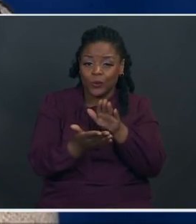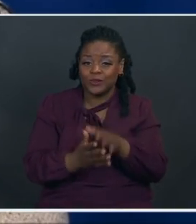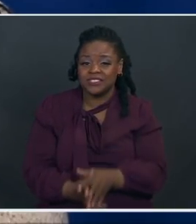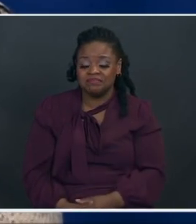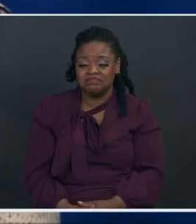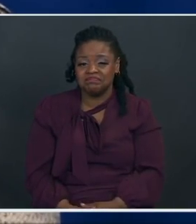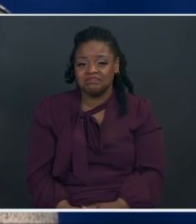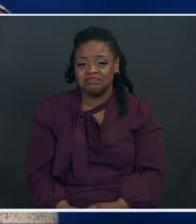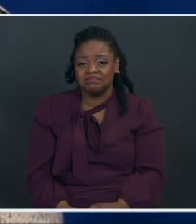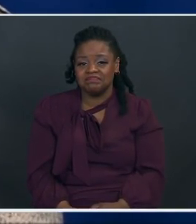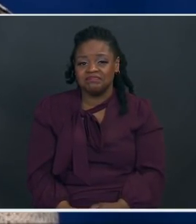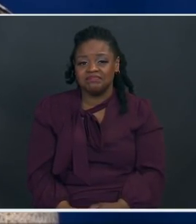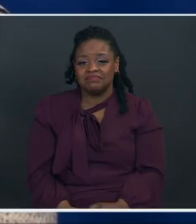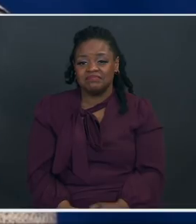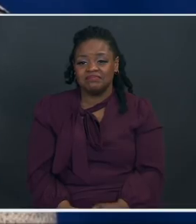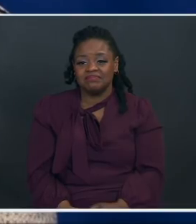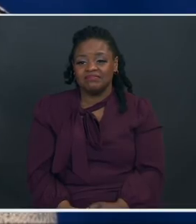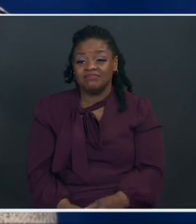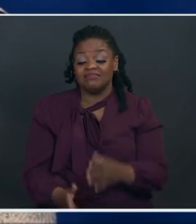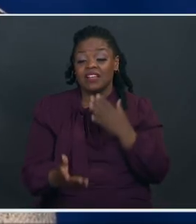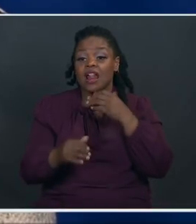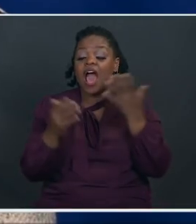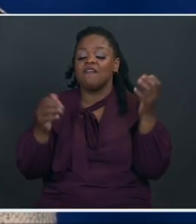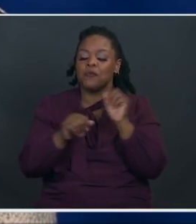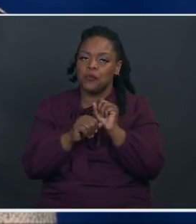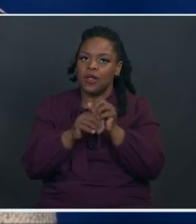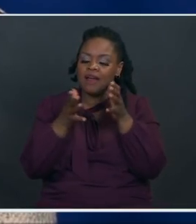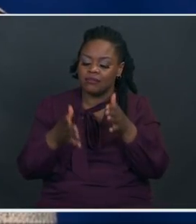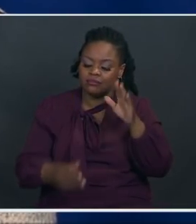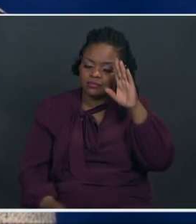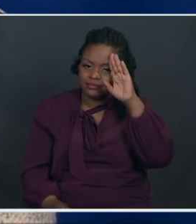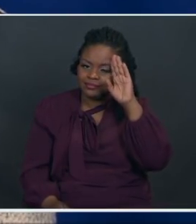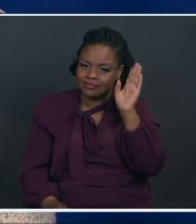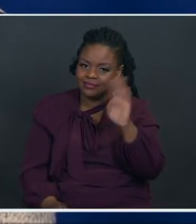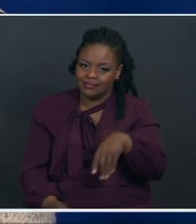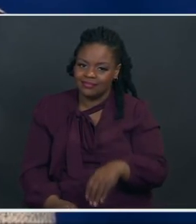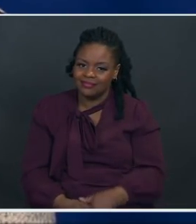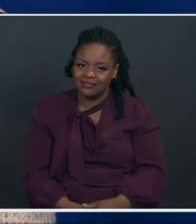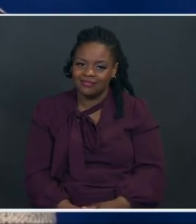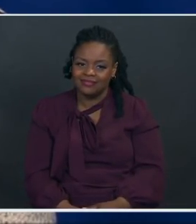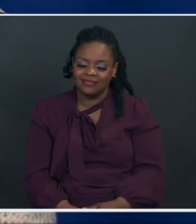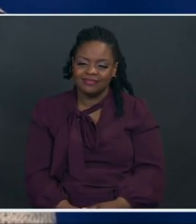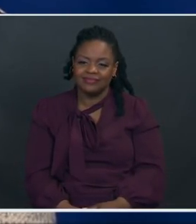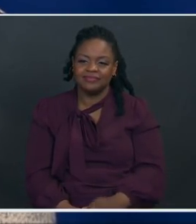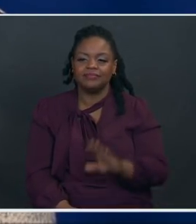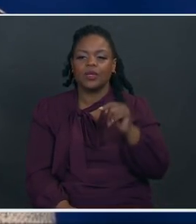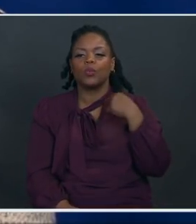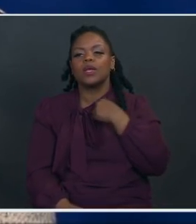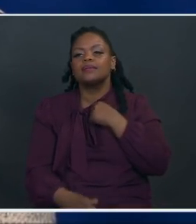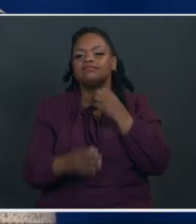So, there's so much to do to get through this pandemic, and we want to make sure all communities are cared for and supported along the way.